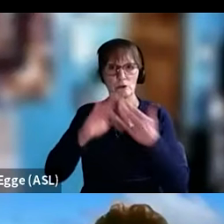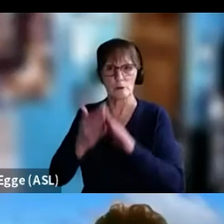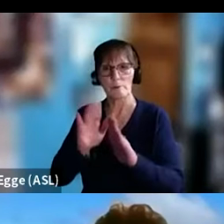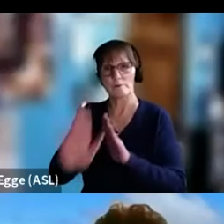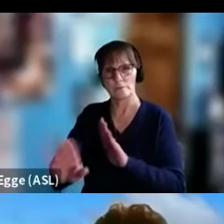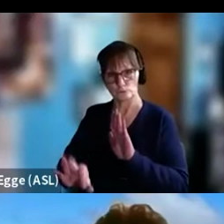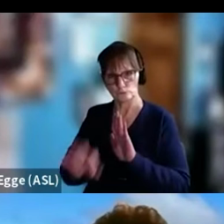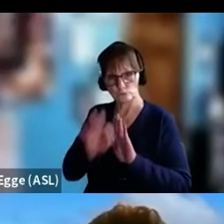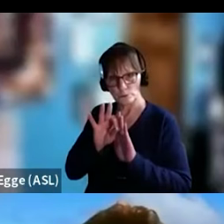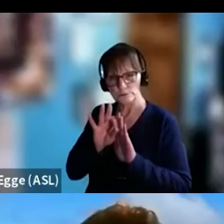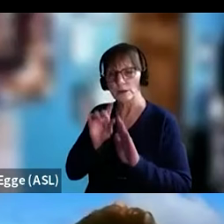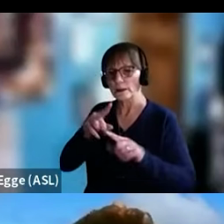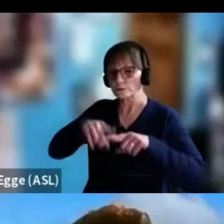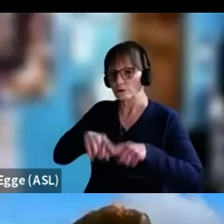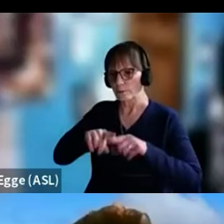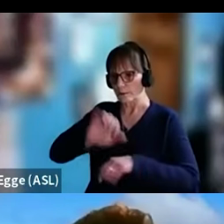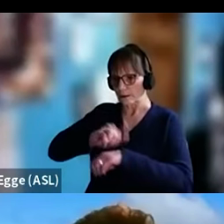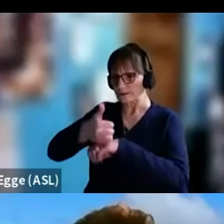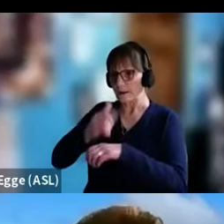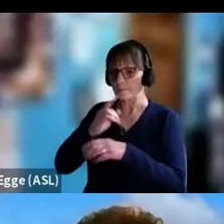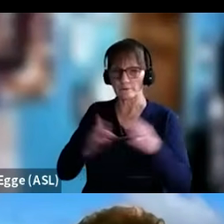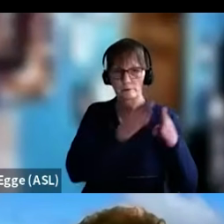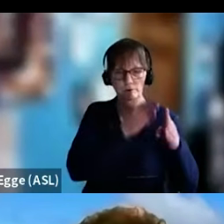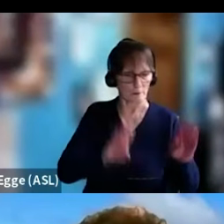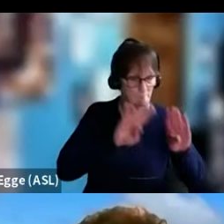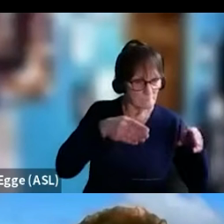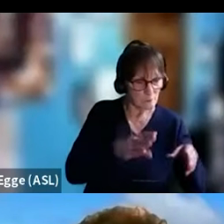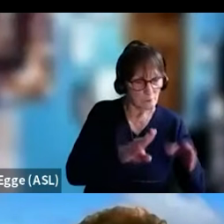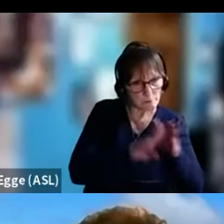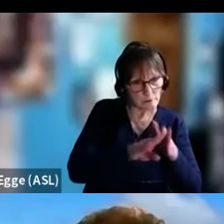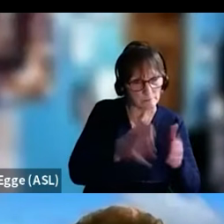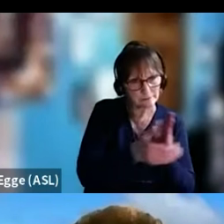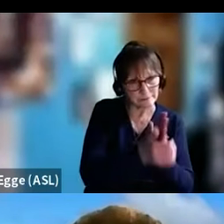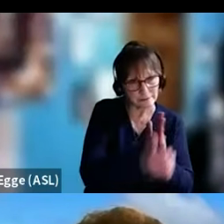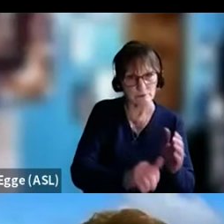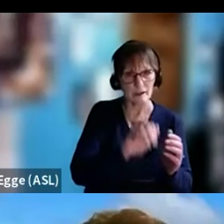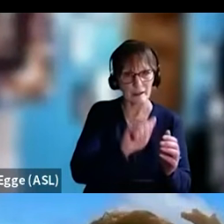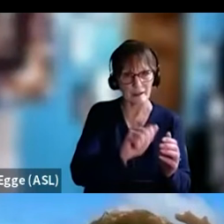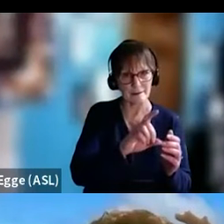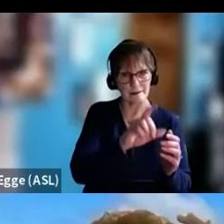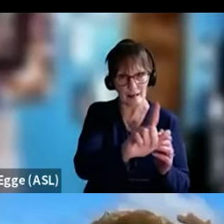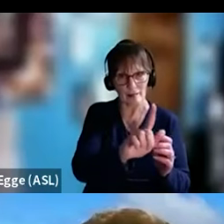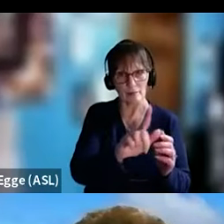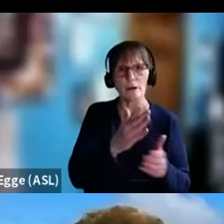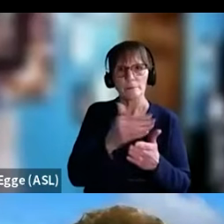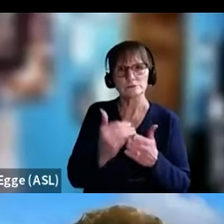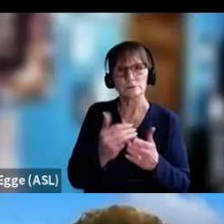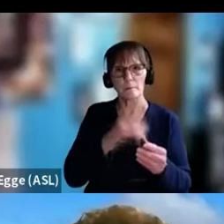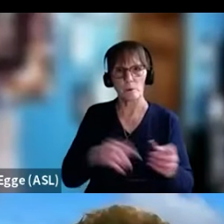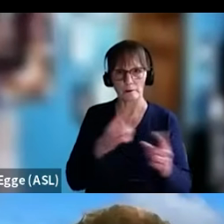So depending on the setting, it can range from focusing on developing skills to do ADLs, all the way to some of those more complex tasks